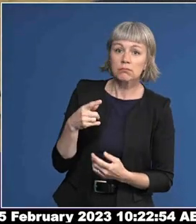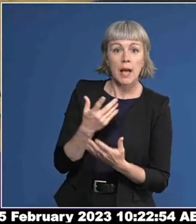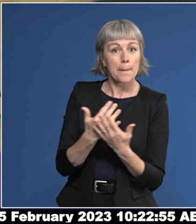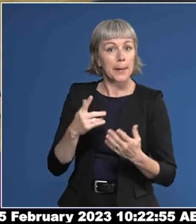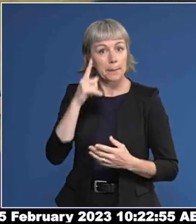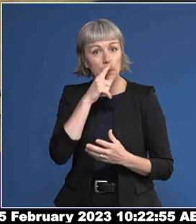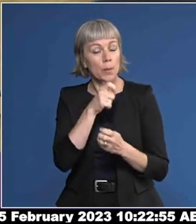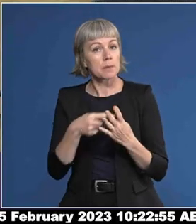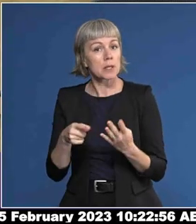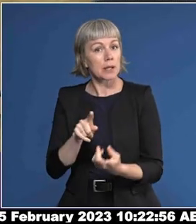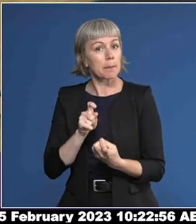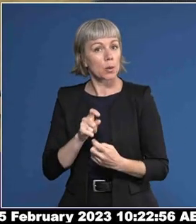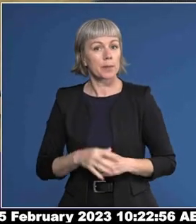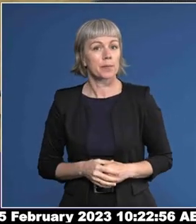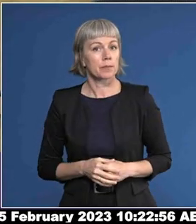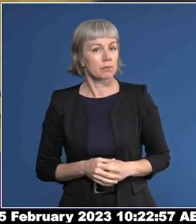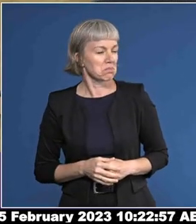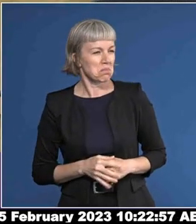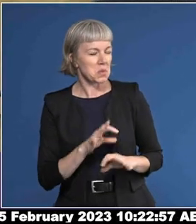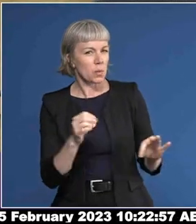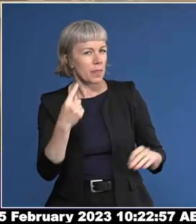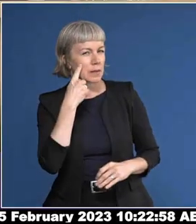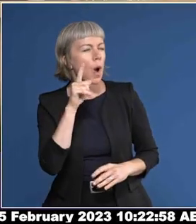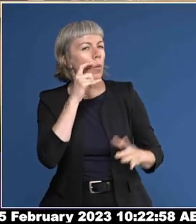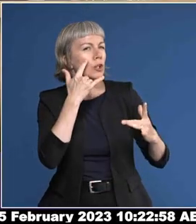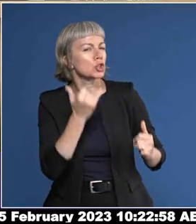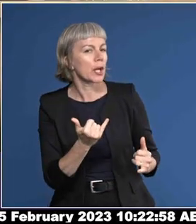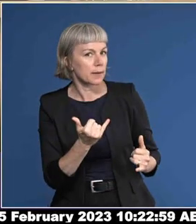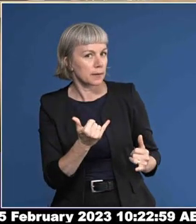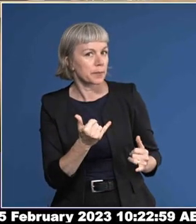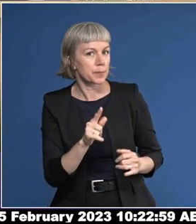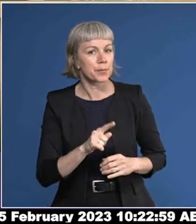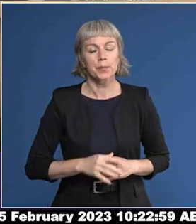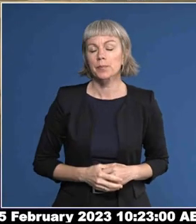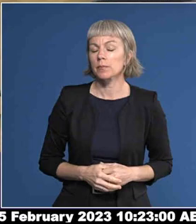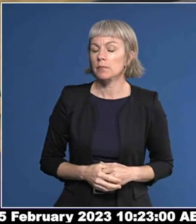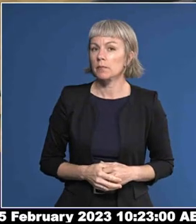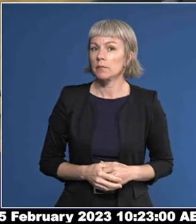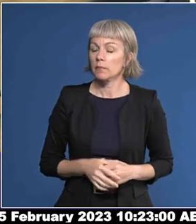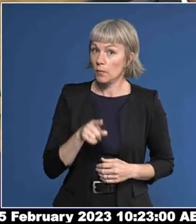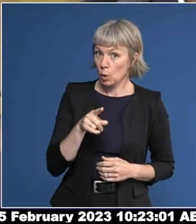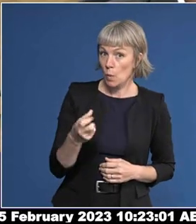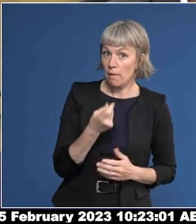I can check - MS EASTMAN: You don't - I will have to check that. I will have to check that. Given the reporting arrangements you have with GEA, has there been any